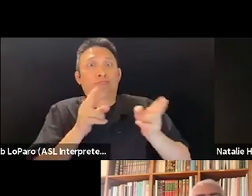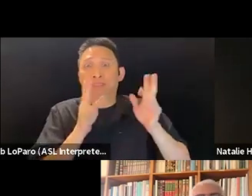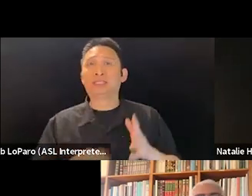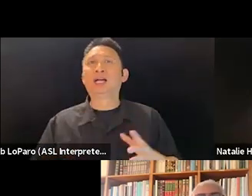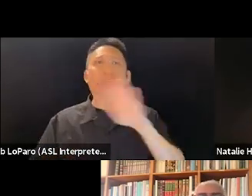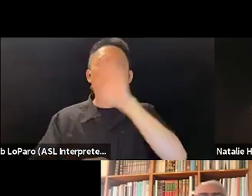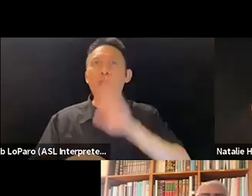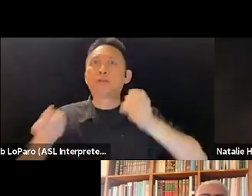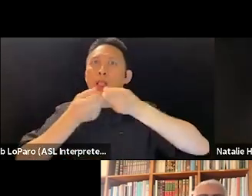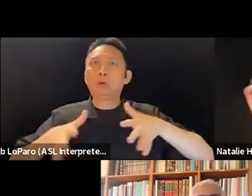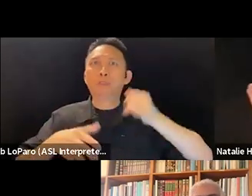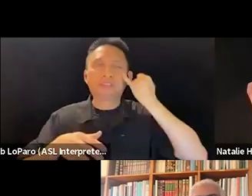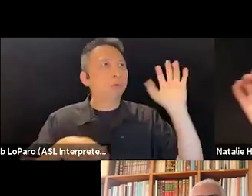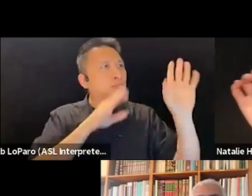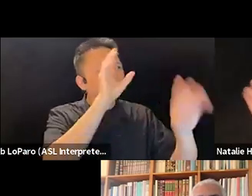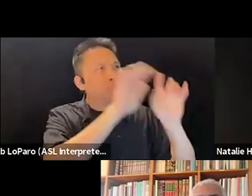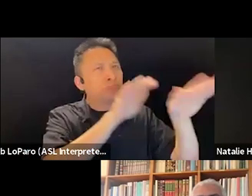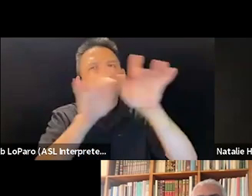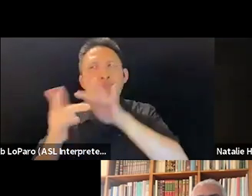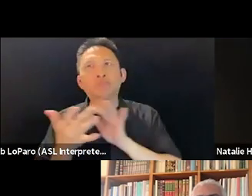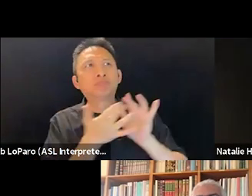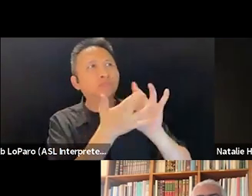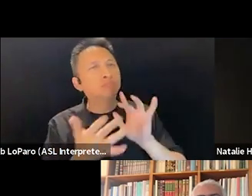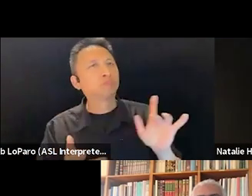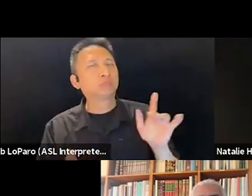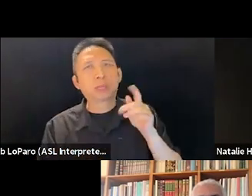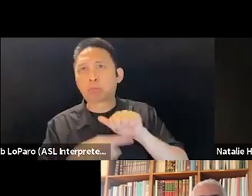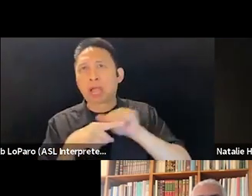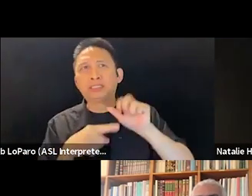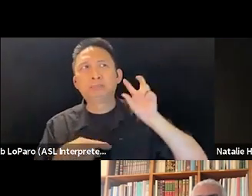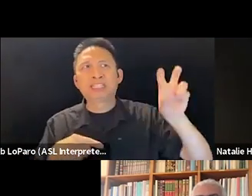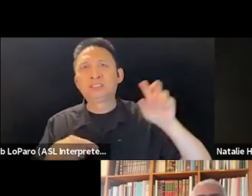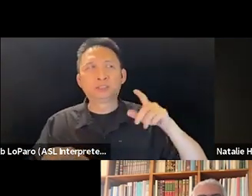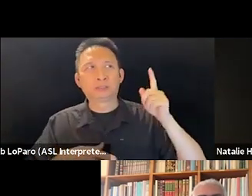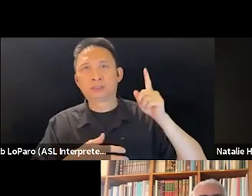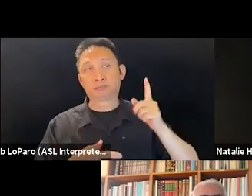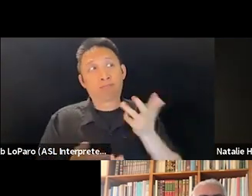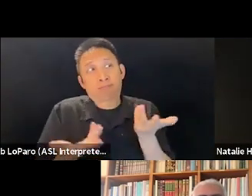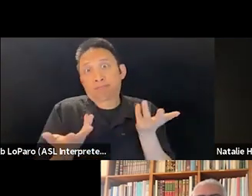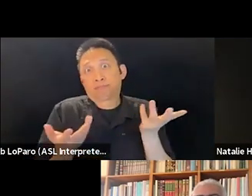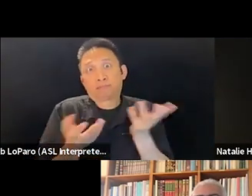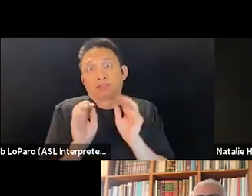Having a little chance, a little practice pitch, even if it's early days, but you lose nothing by having conversations.